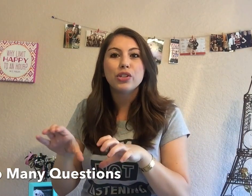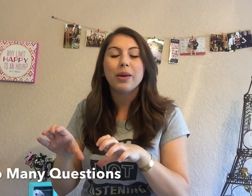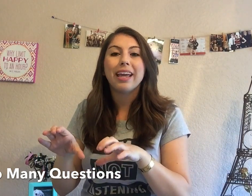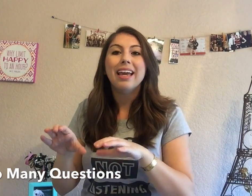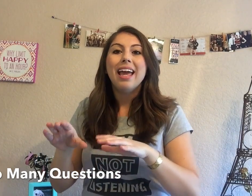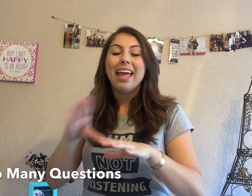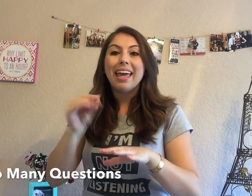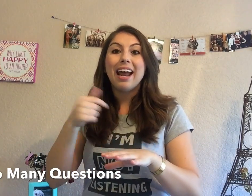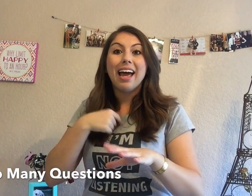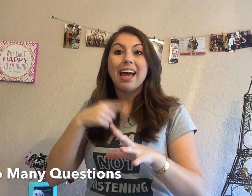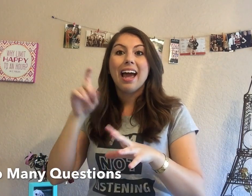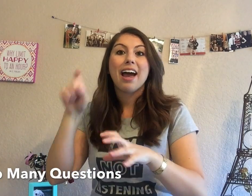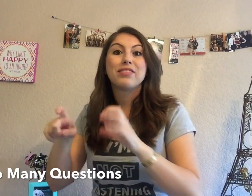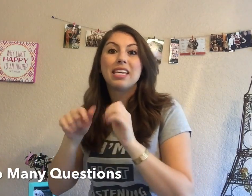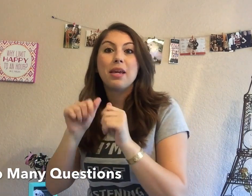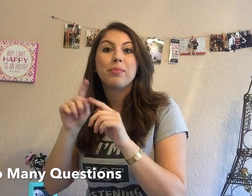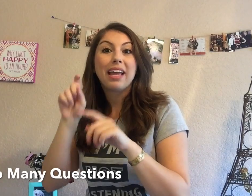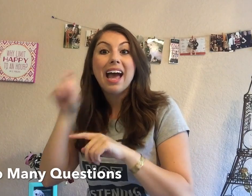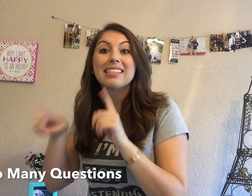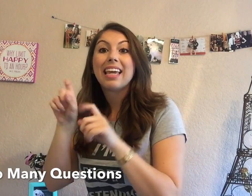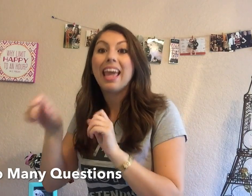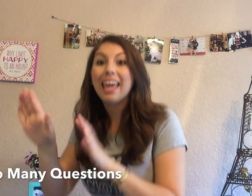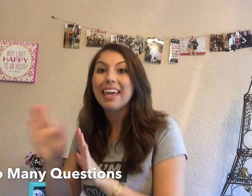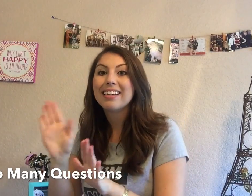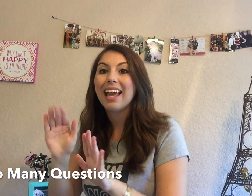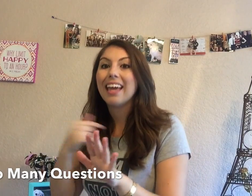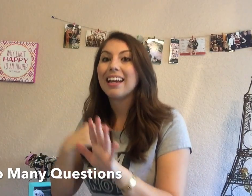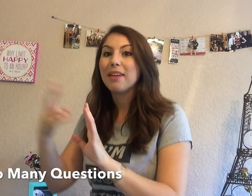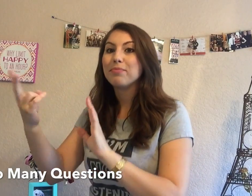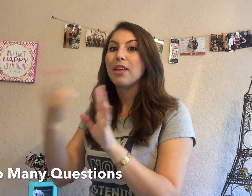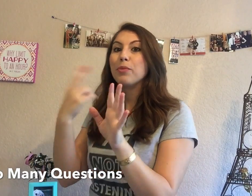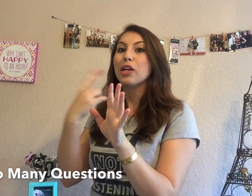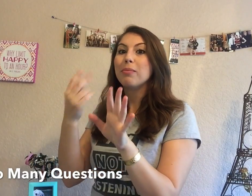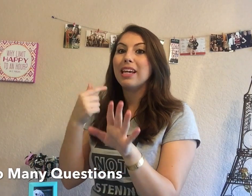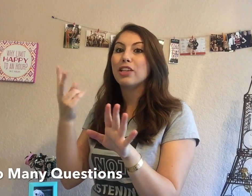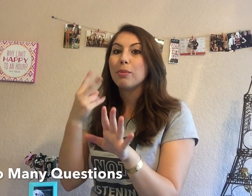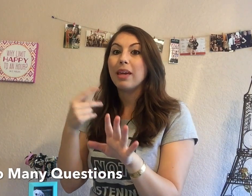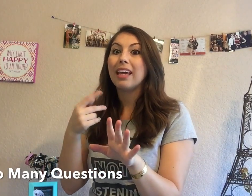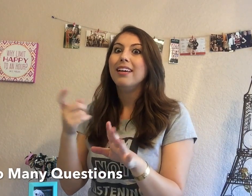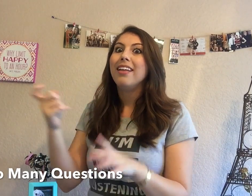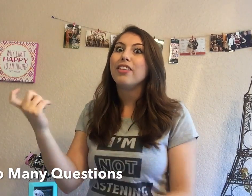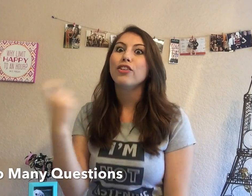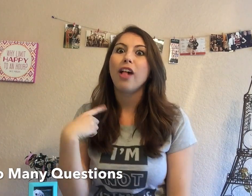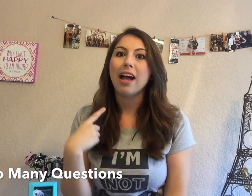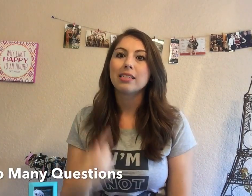and I have to keep like asking "hey! hey! Look at me! Look at me!" then they will ask